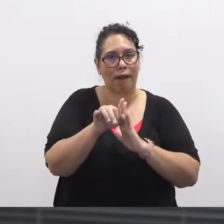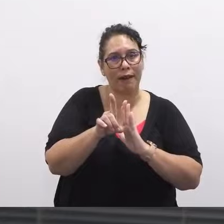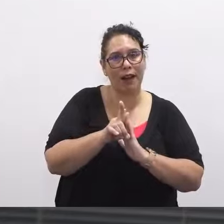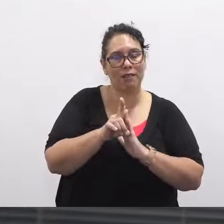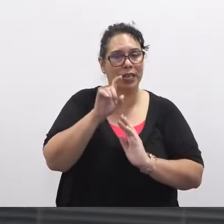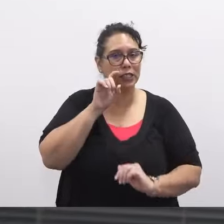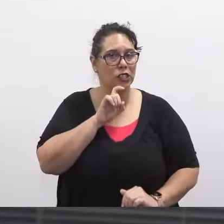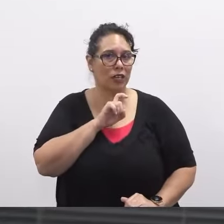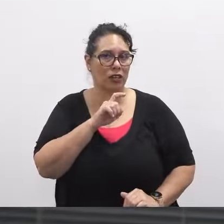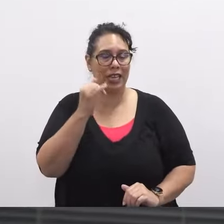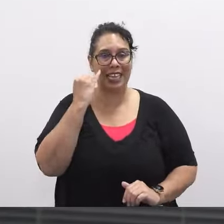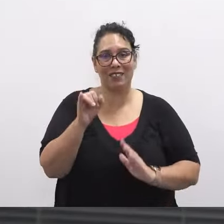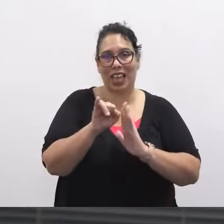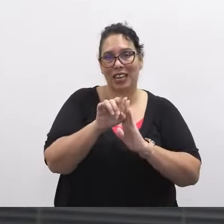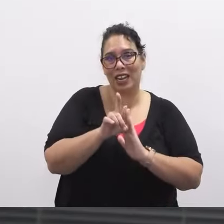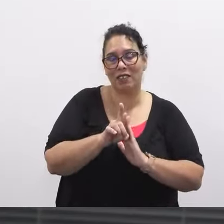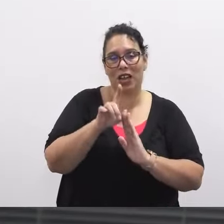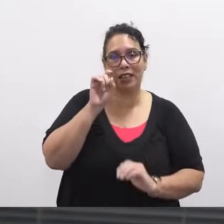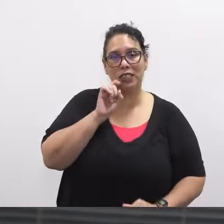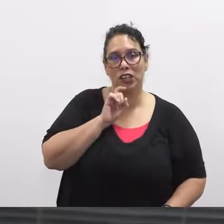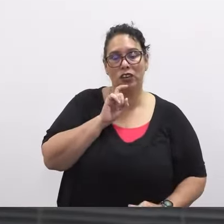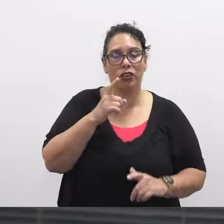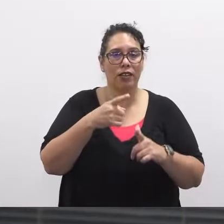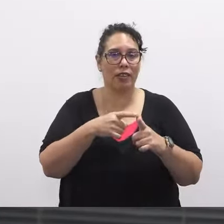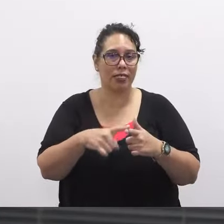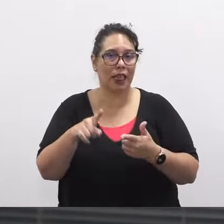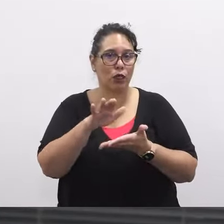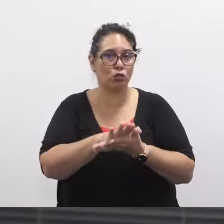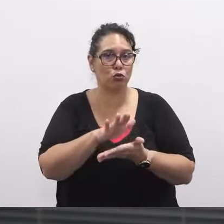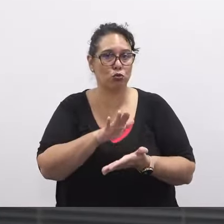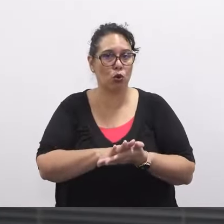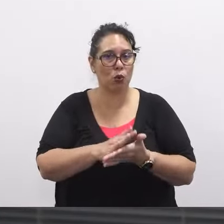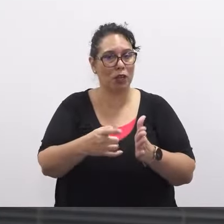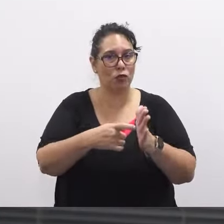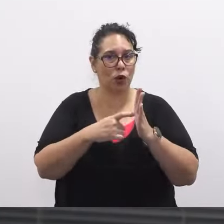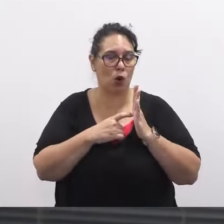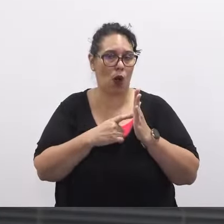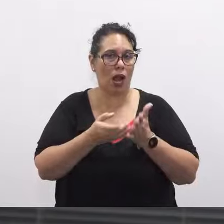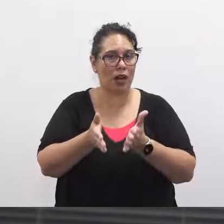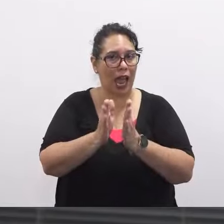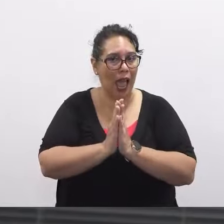because if they identify their gender, then the school would be required to ask